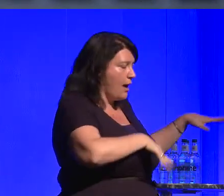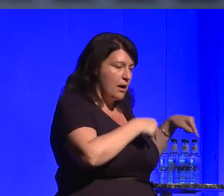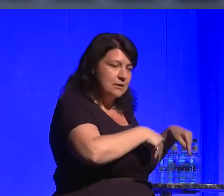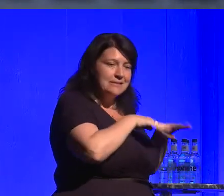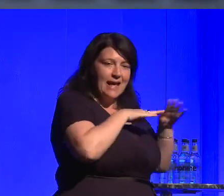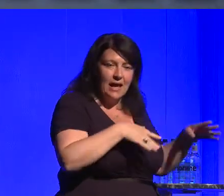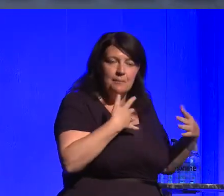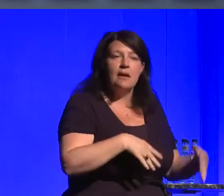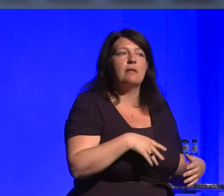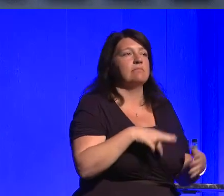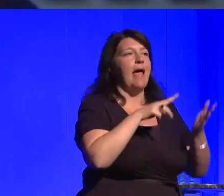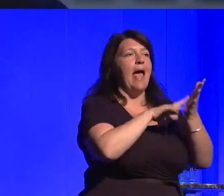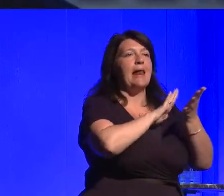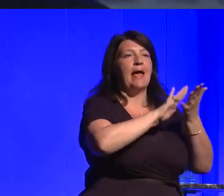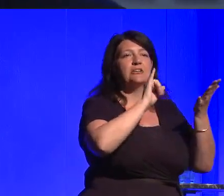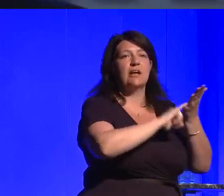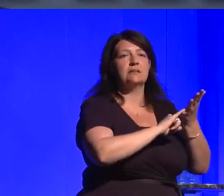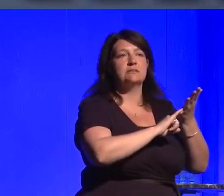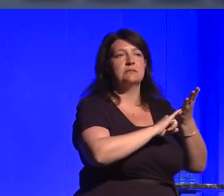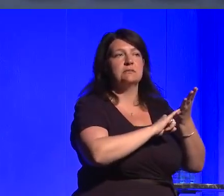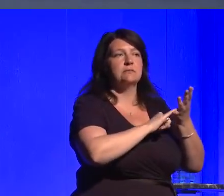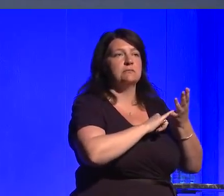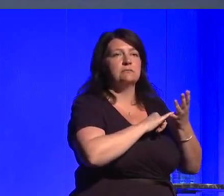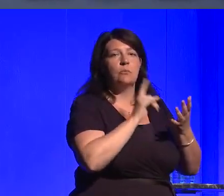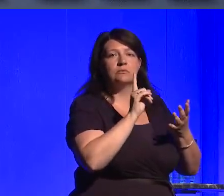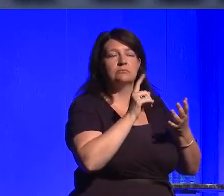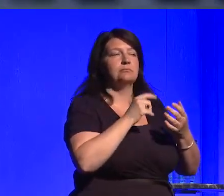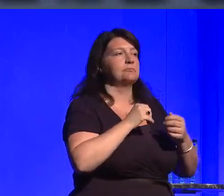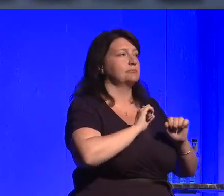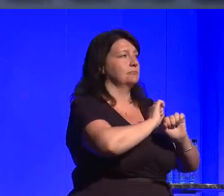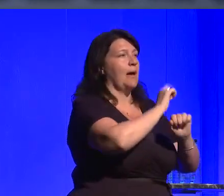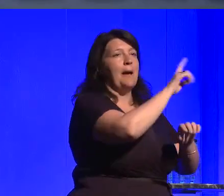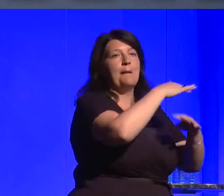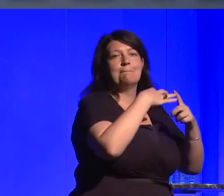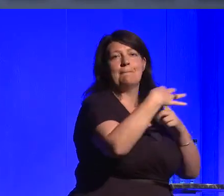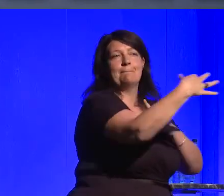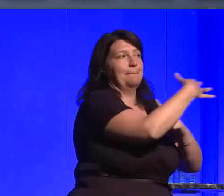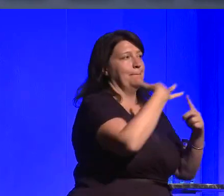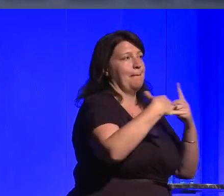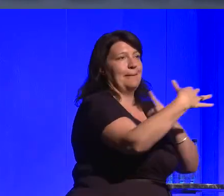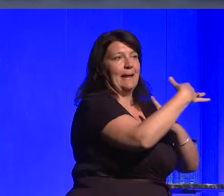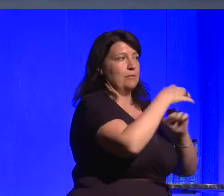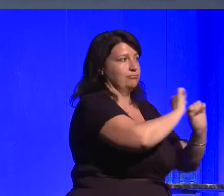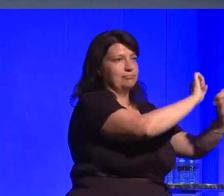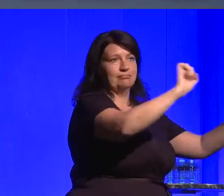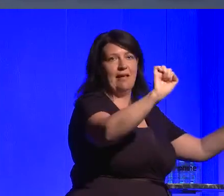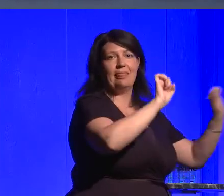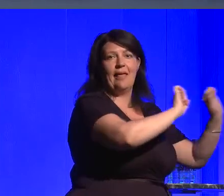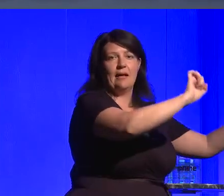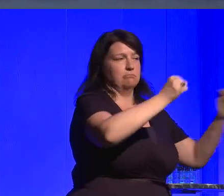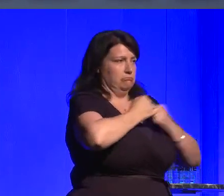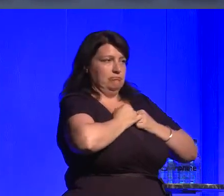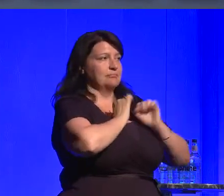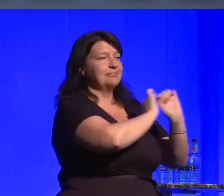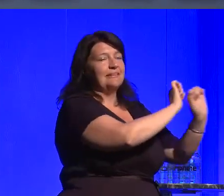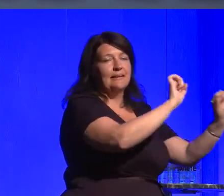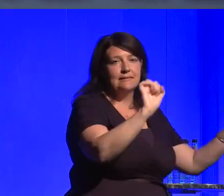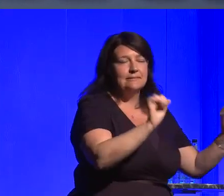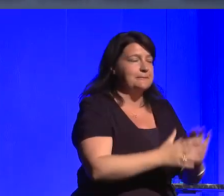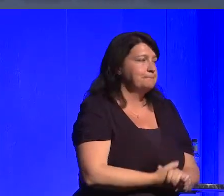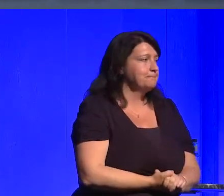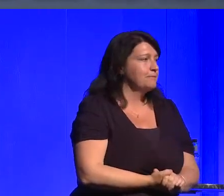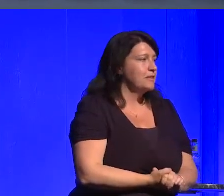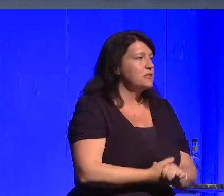Our task is to turn that from a really good-sounding aspiration into a practical business model.